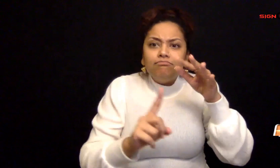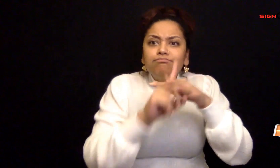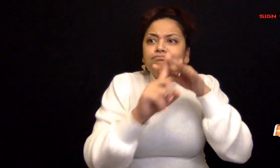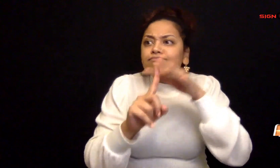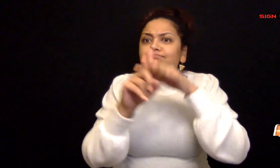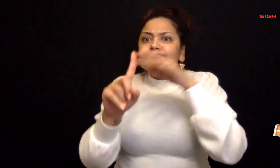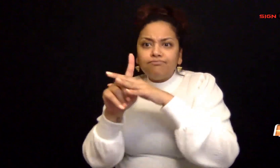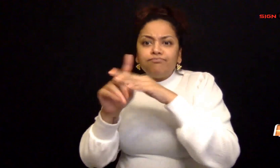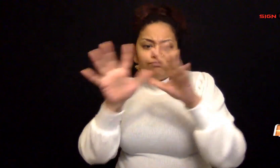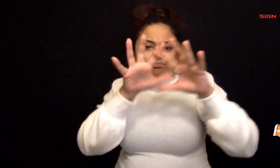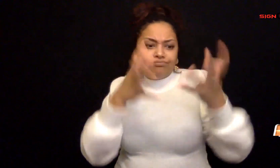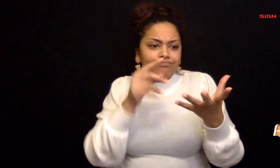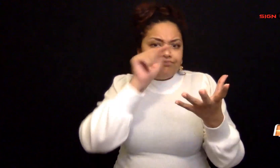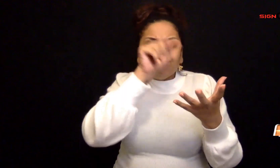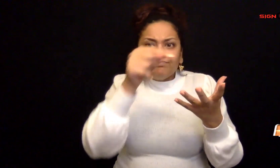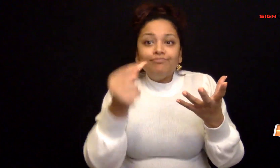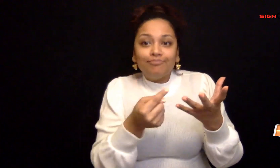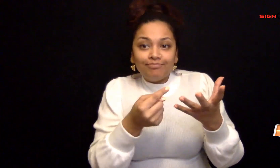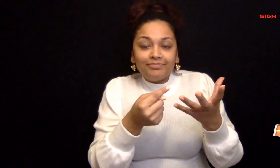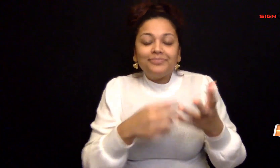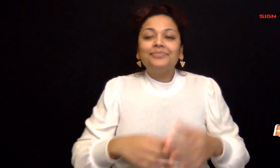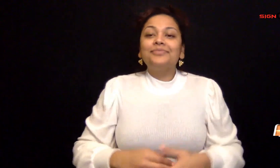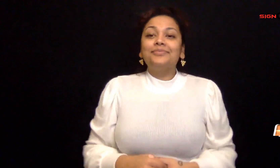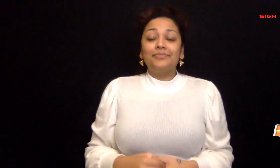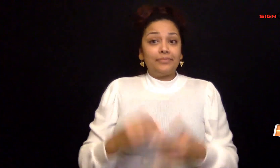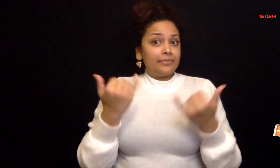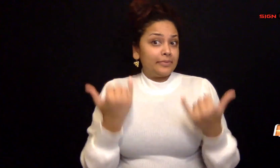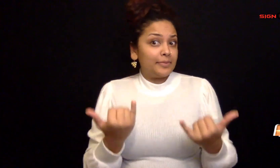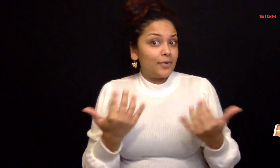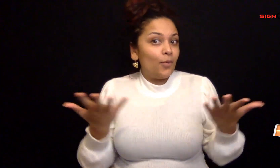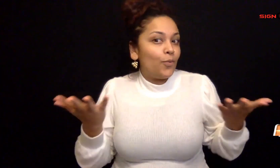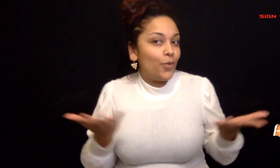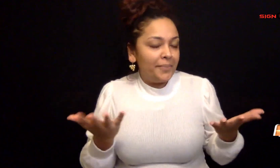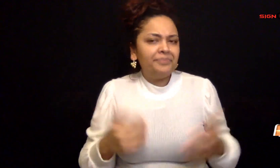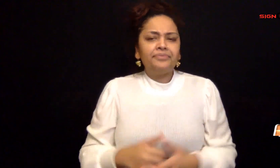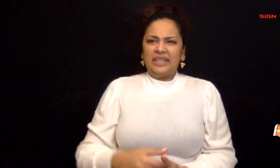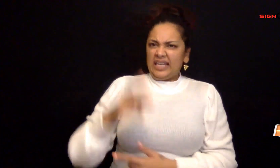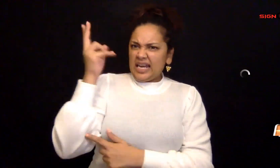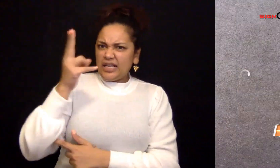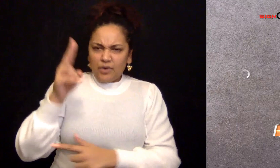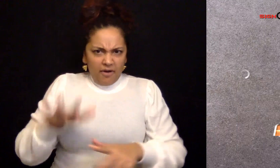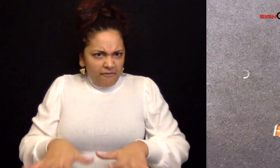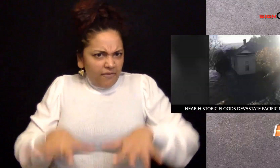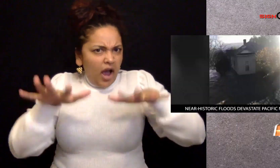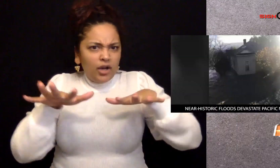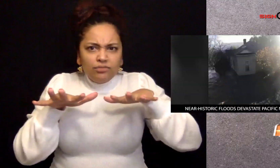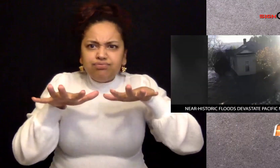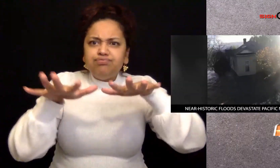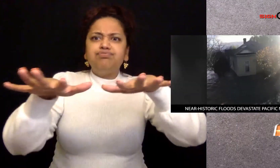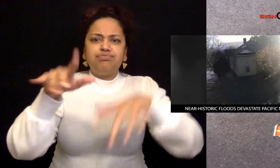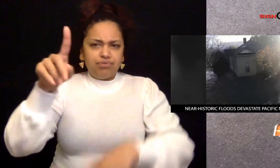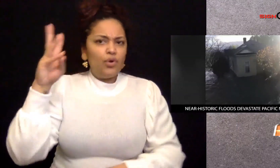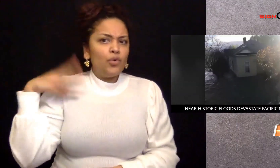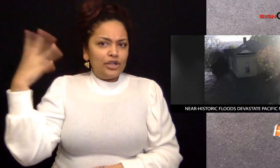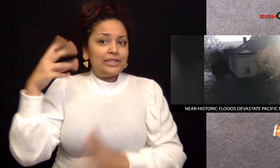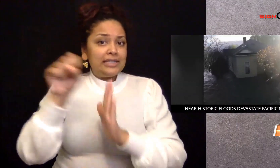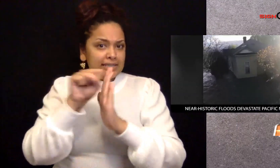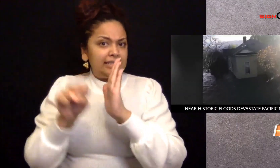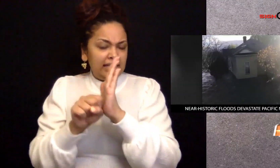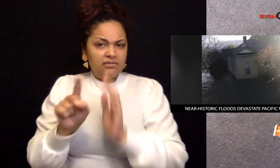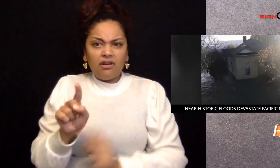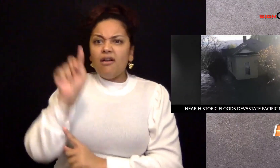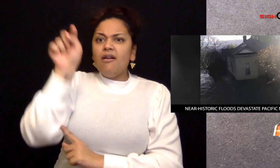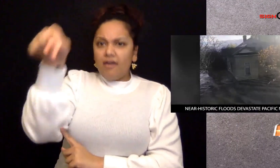the top trending stories making headlines today there has been historic flooding in